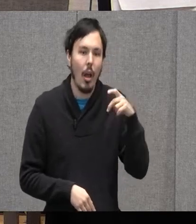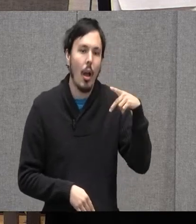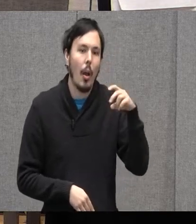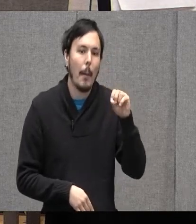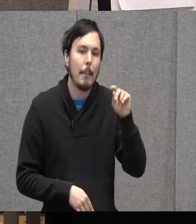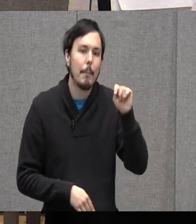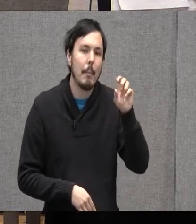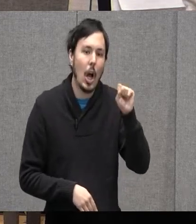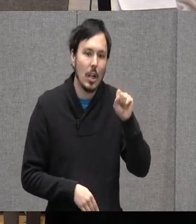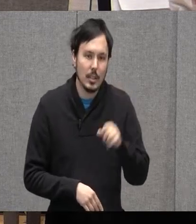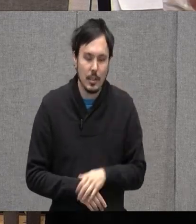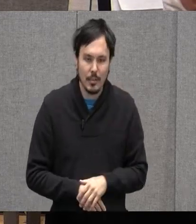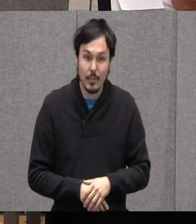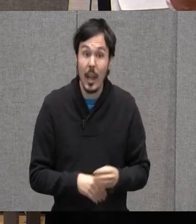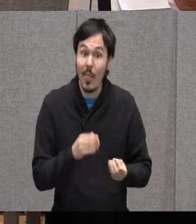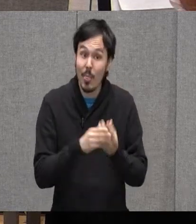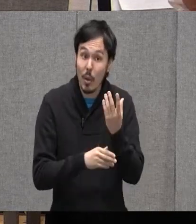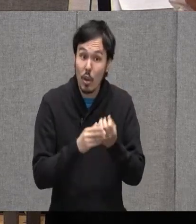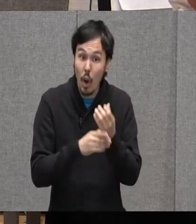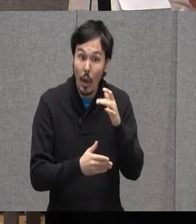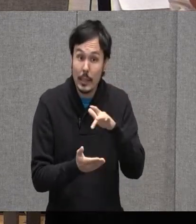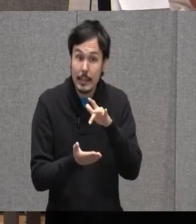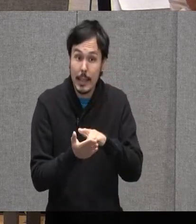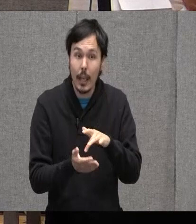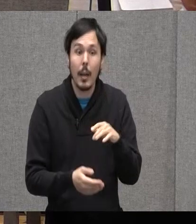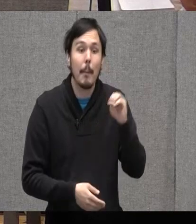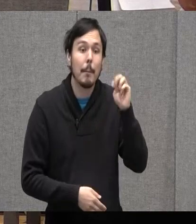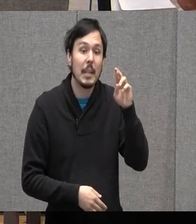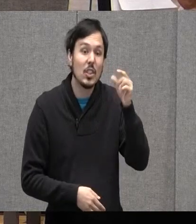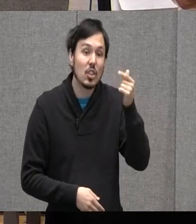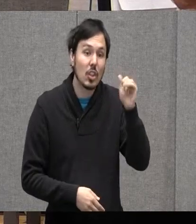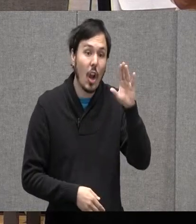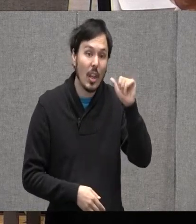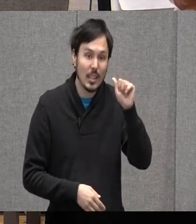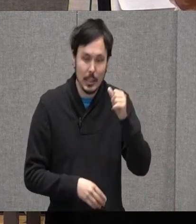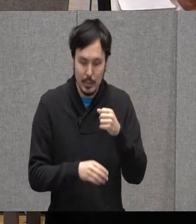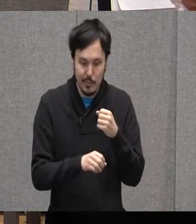At the garden center, Mr. Garcia is putting plant pots into boxes